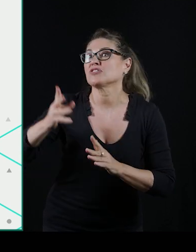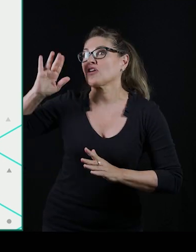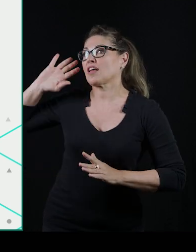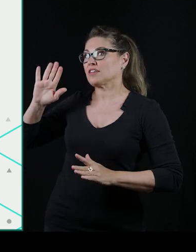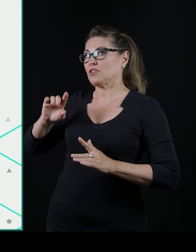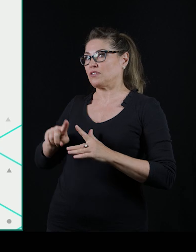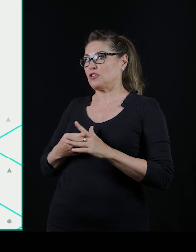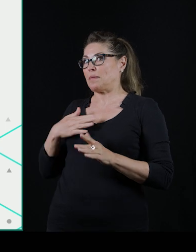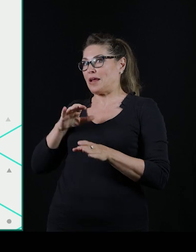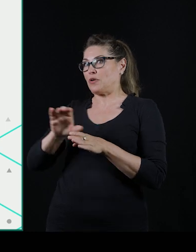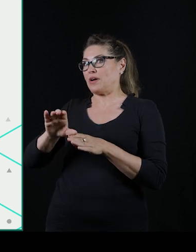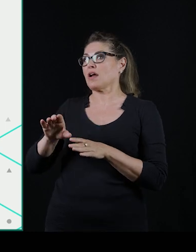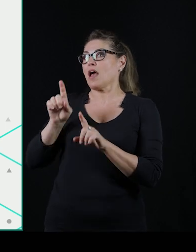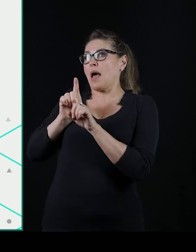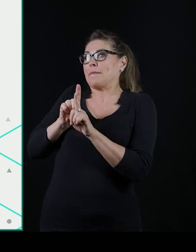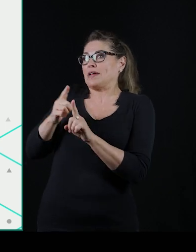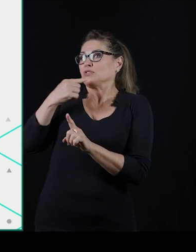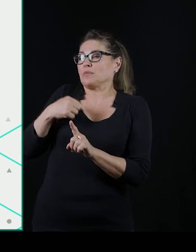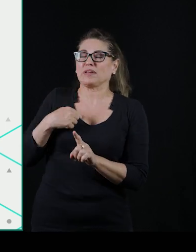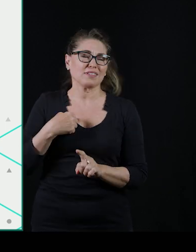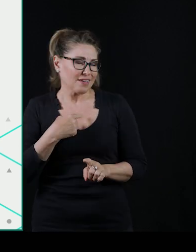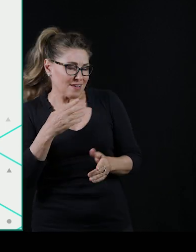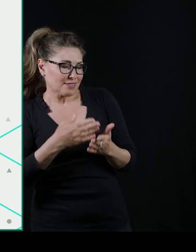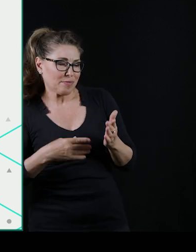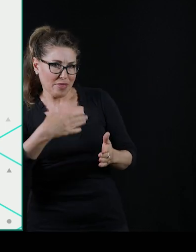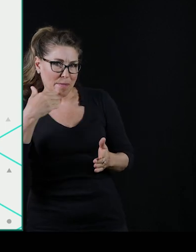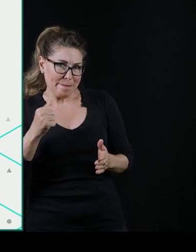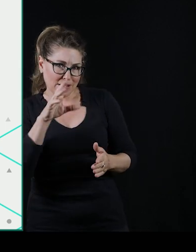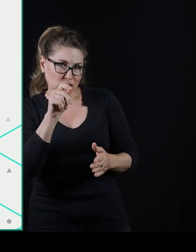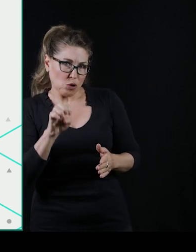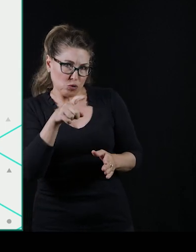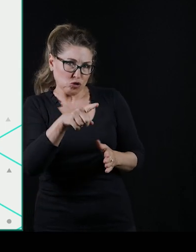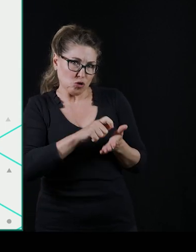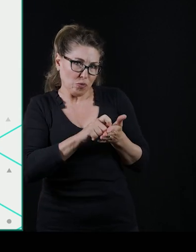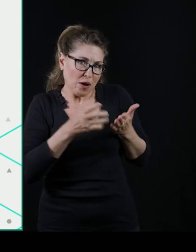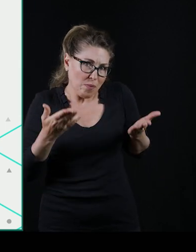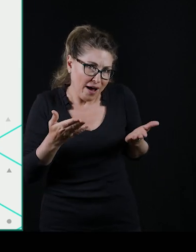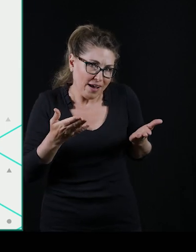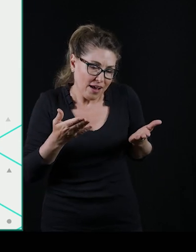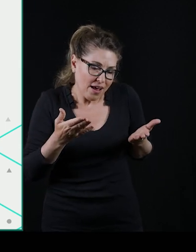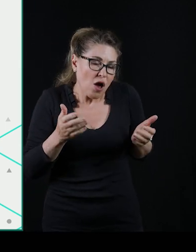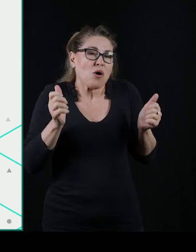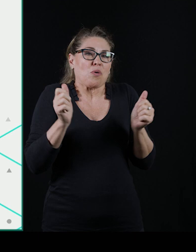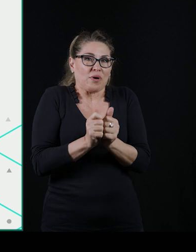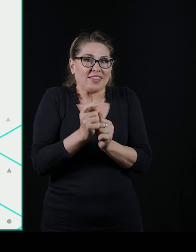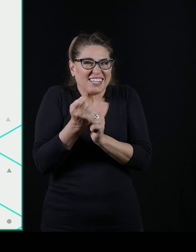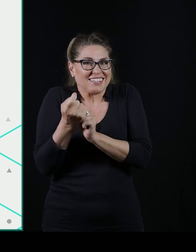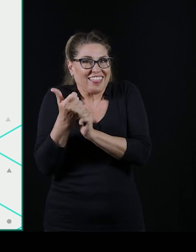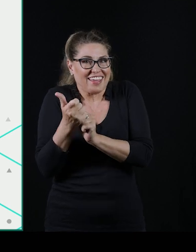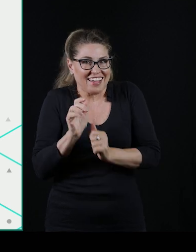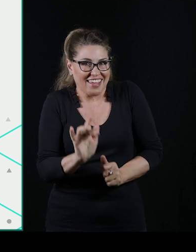when I had a mentor who told me, he said some of the best code you'll ever write is with the delete key.